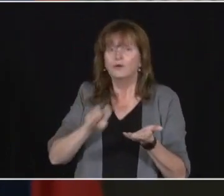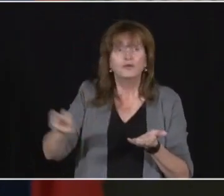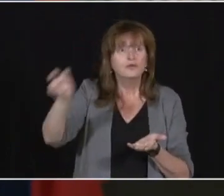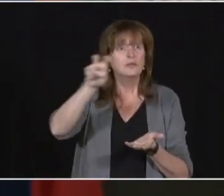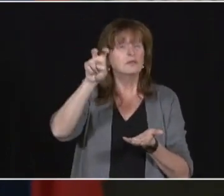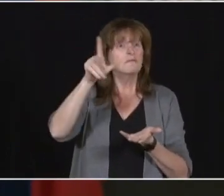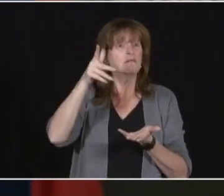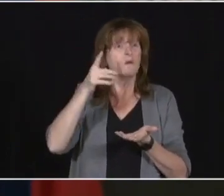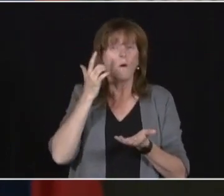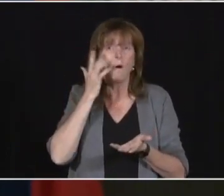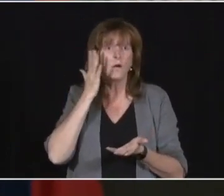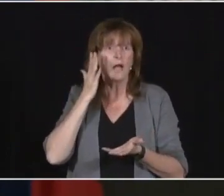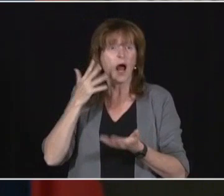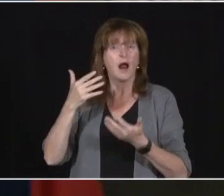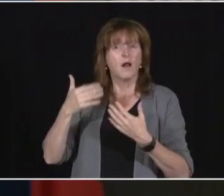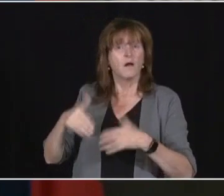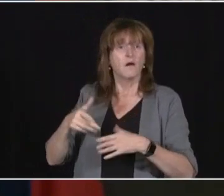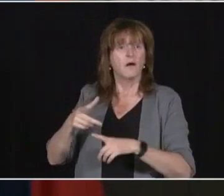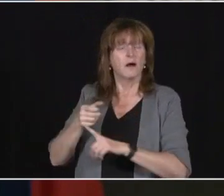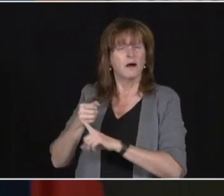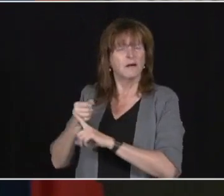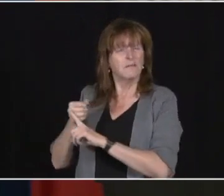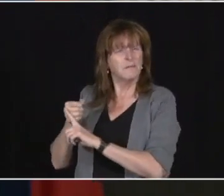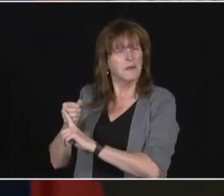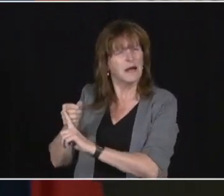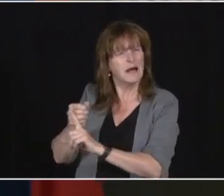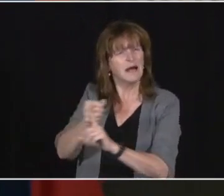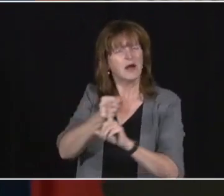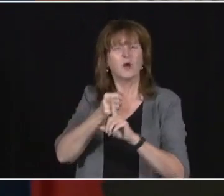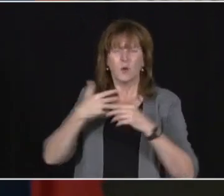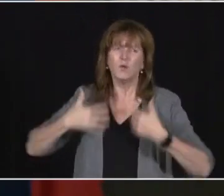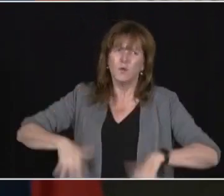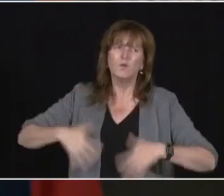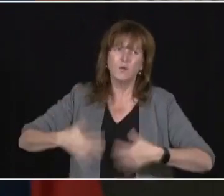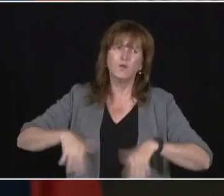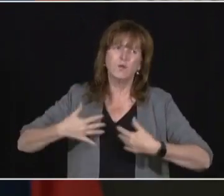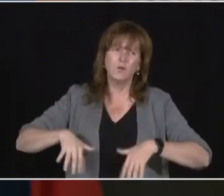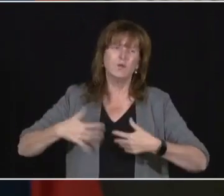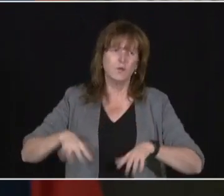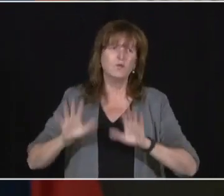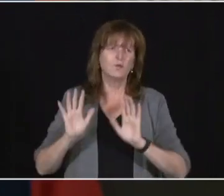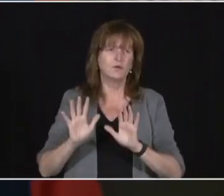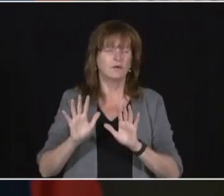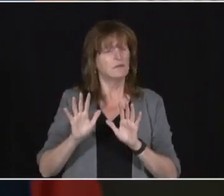gotten the hardest hit. We are doing everything we can to help